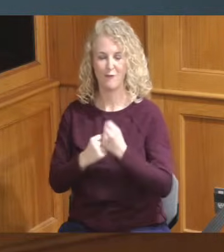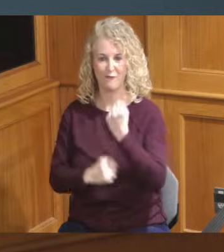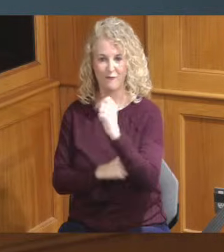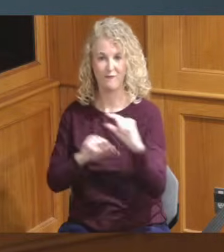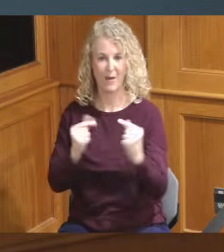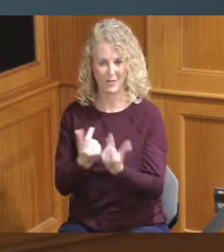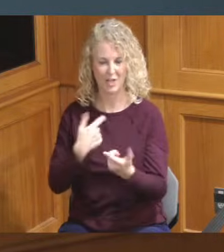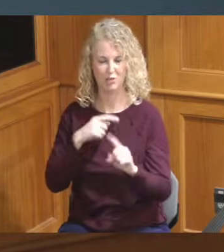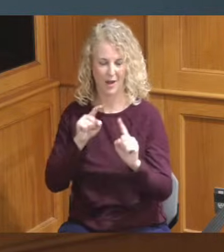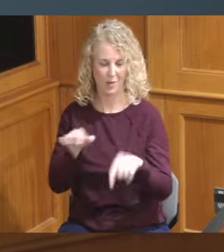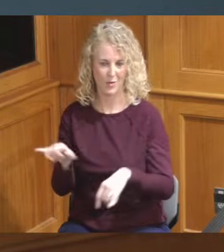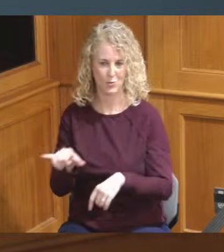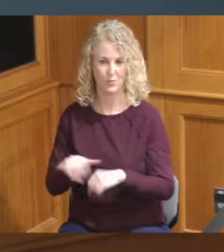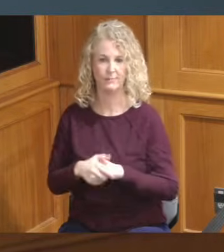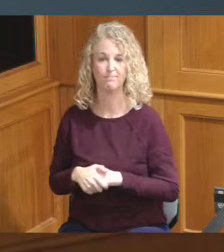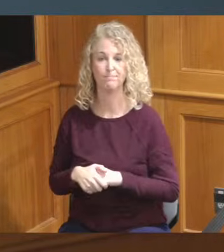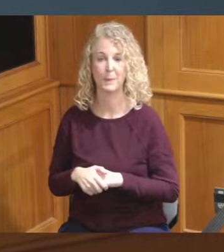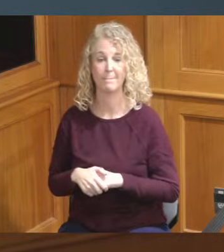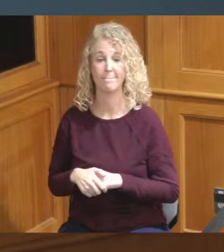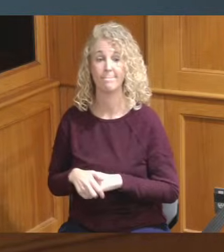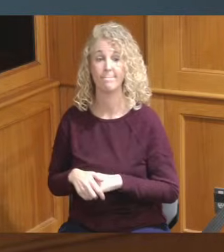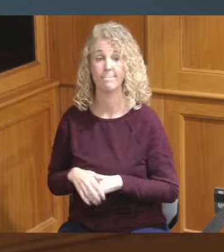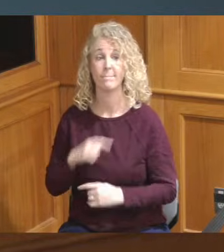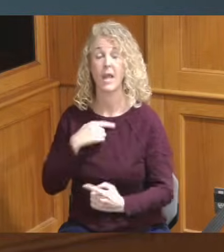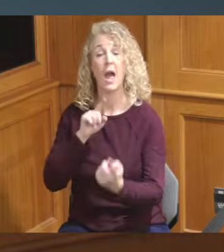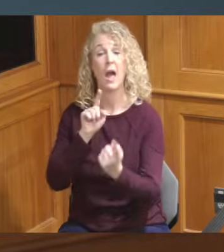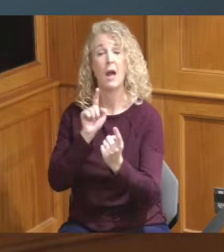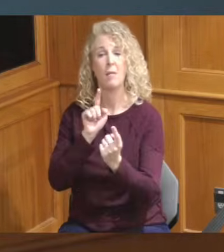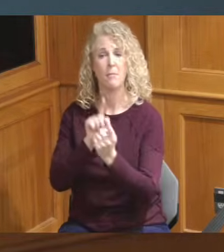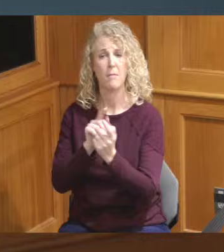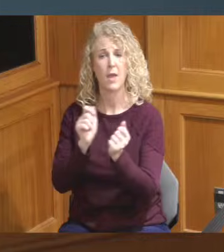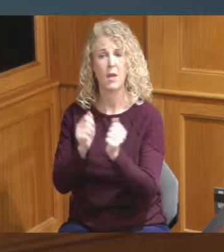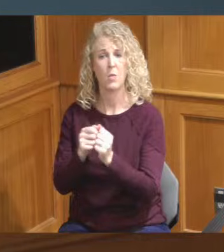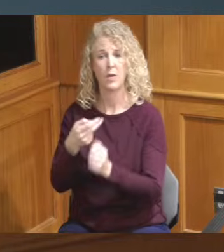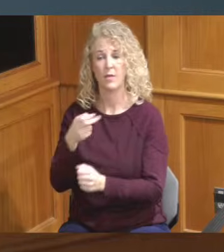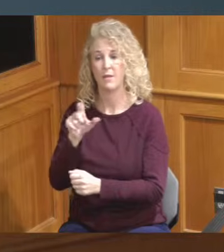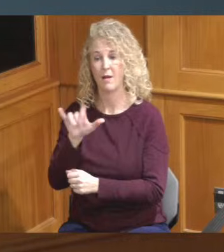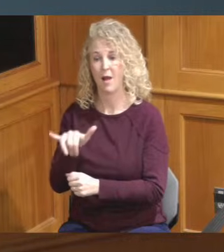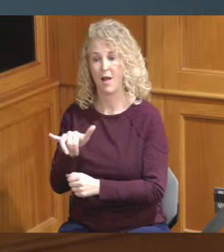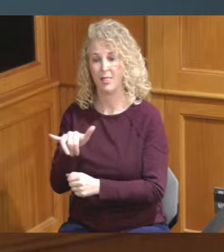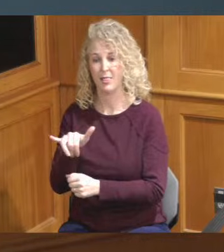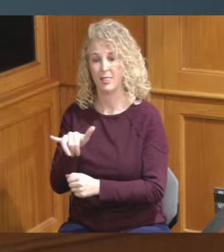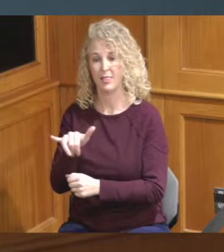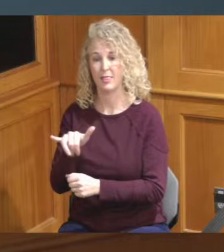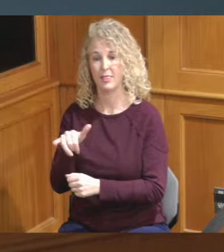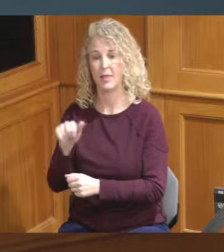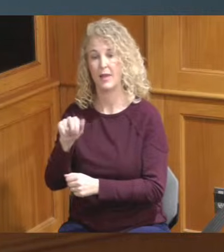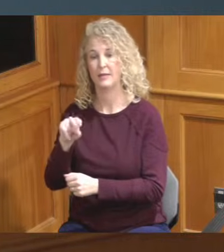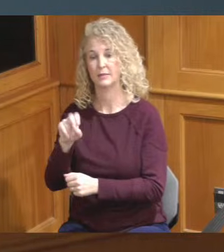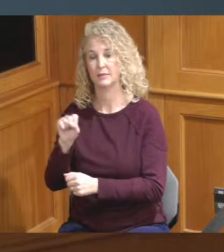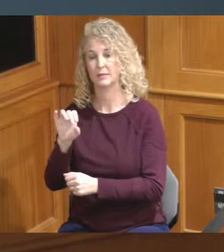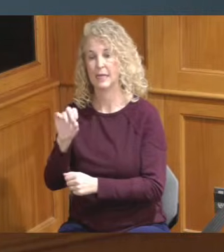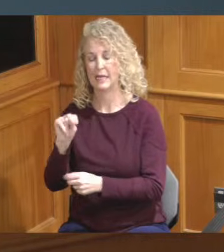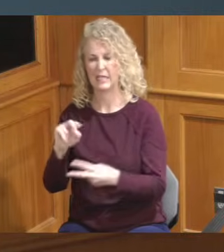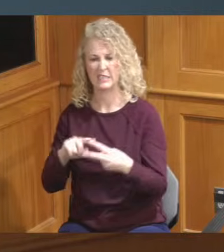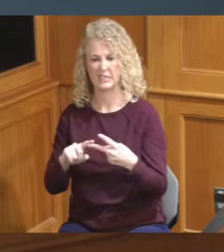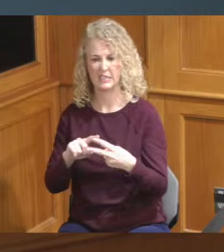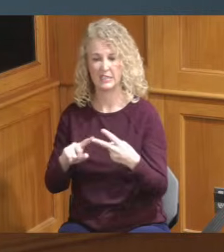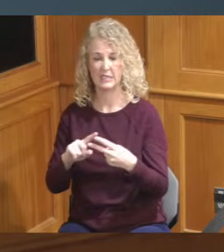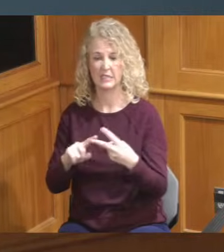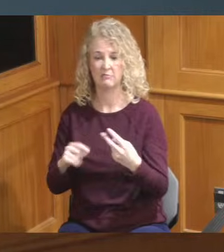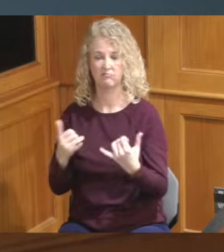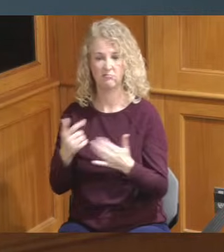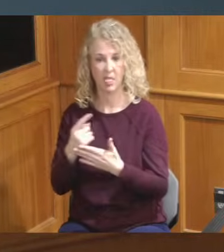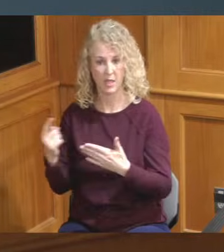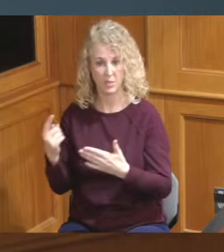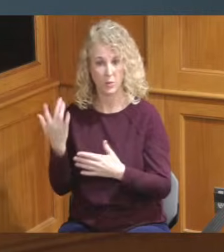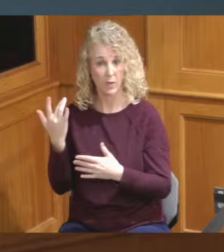this week. Um, I talked to Holly earlier this Holly and Anson earlier this week about Carthage